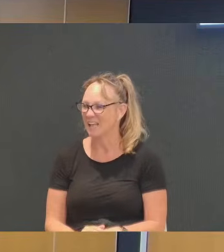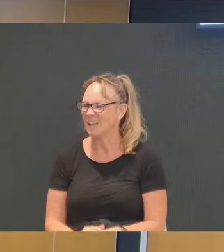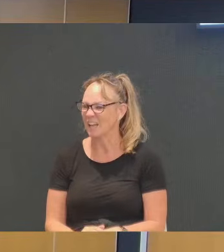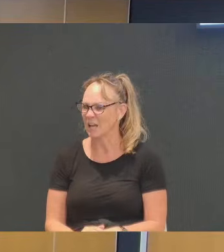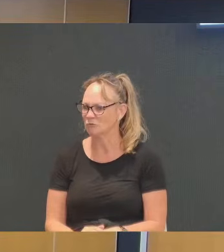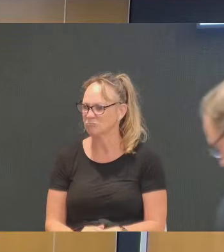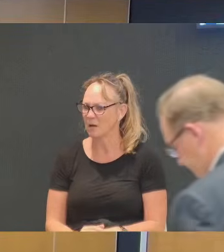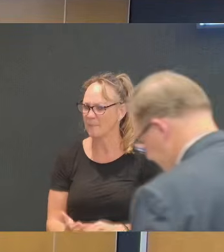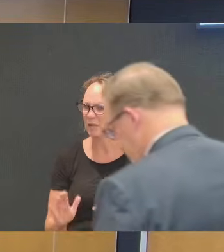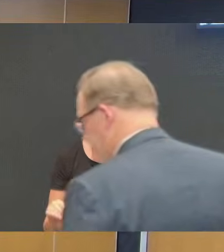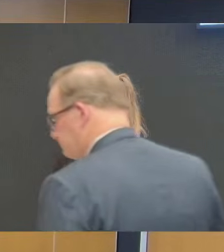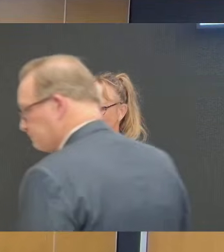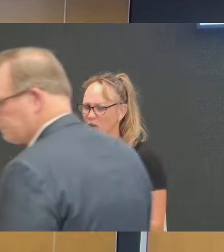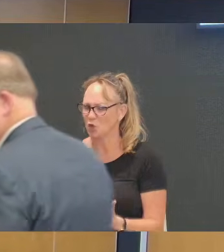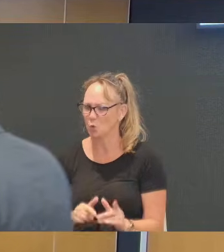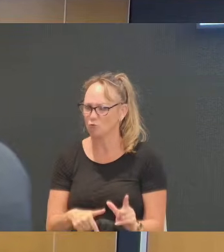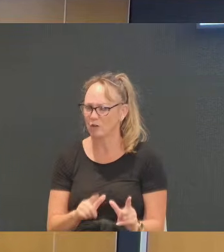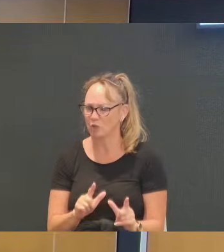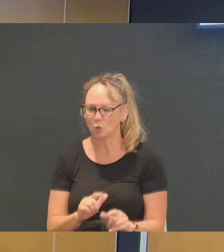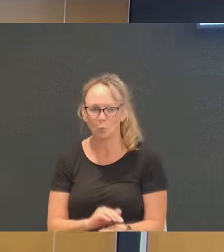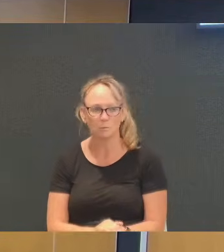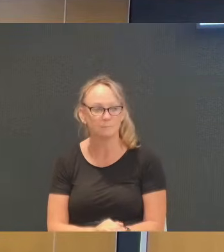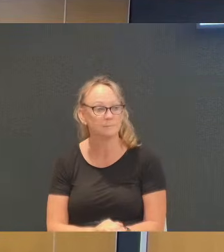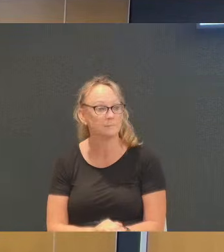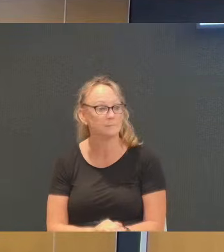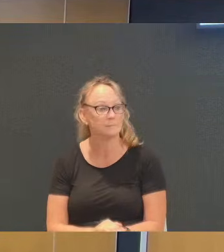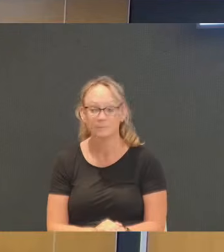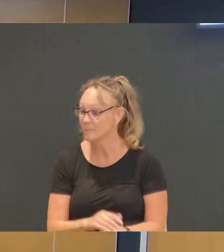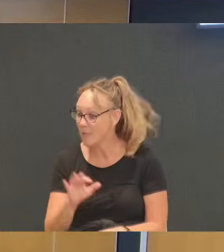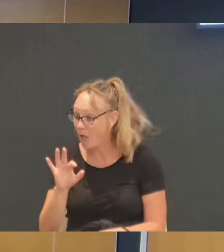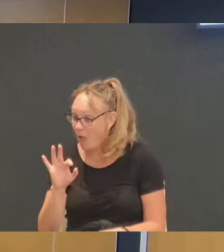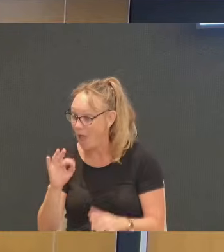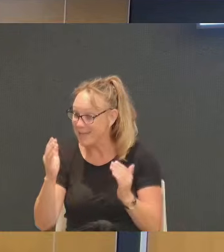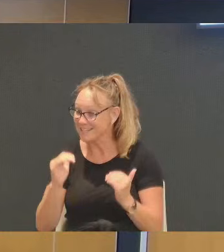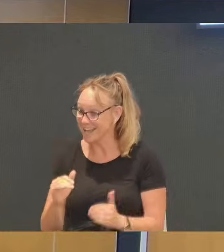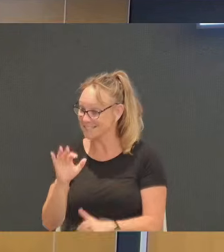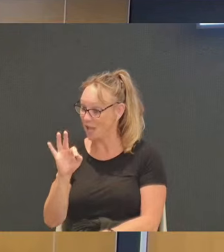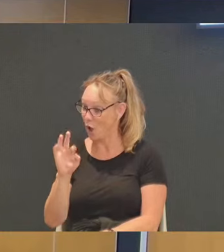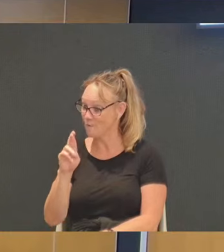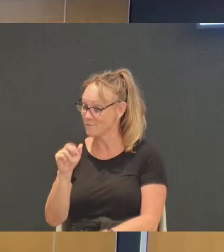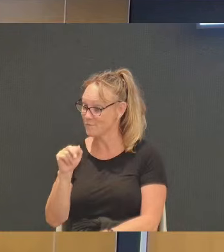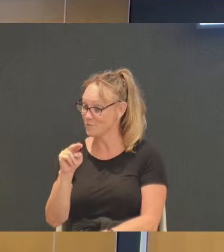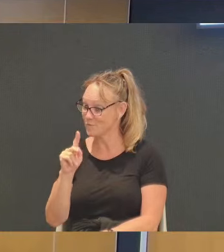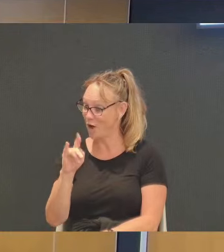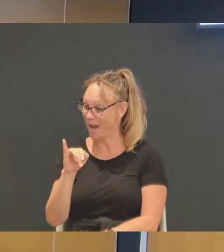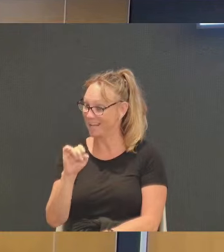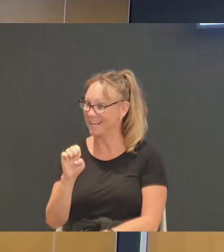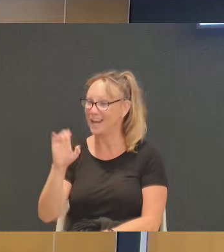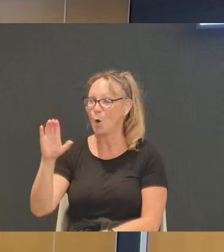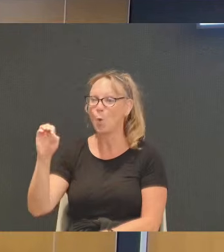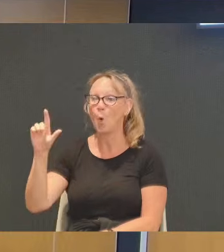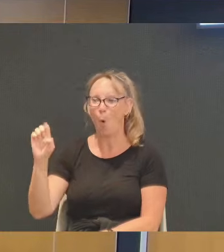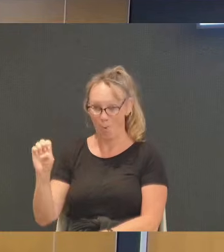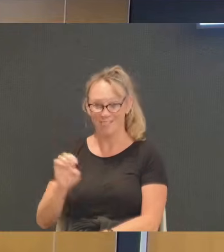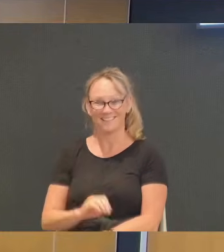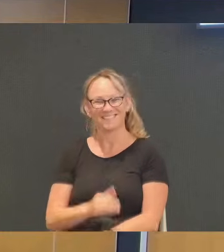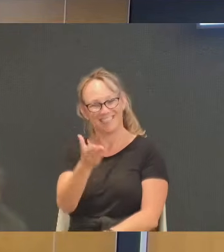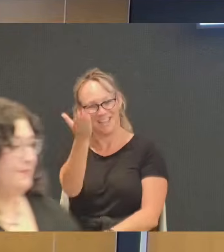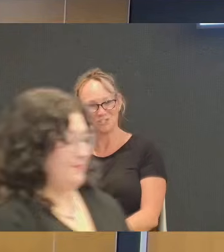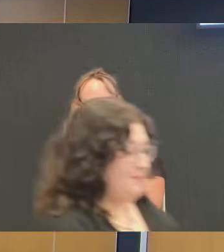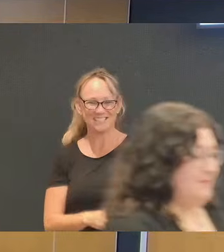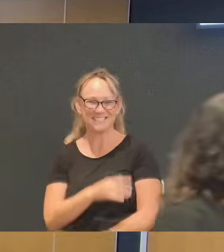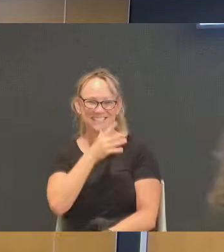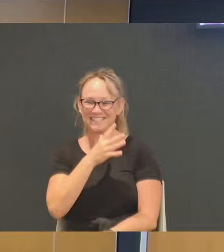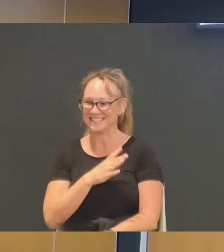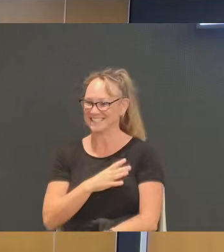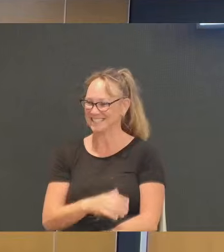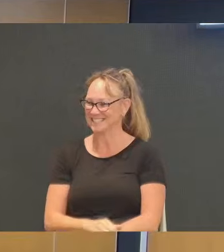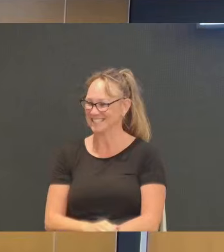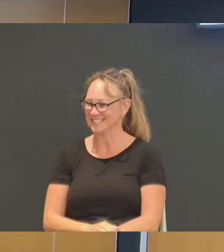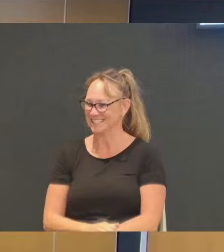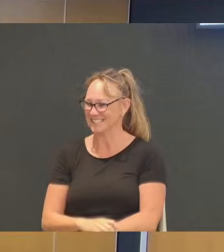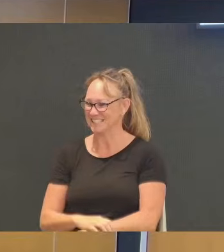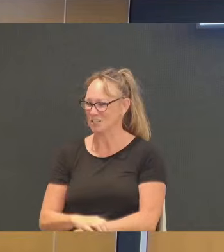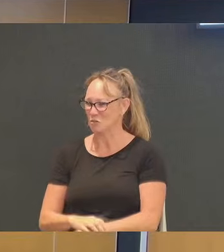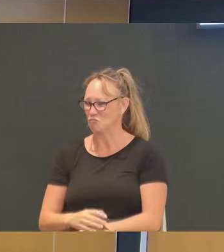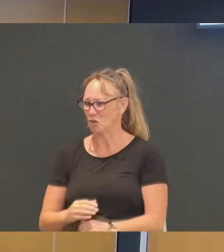Frankie Cole. Frankie Cole, there she is. Welcome.